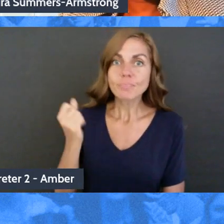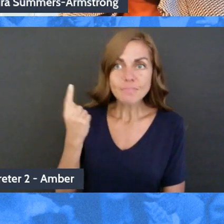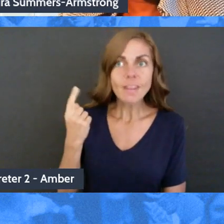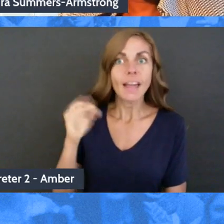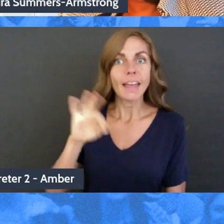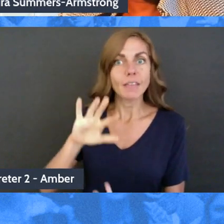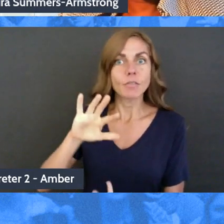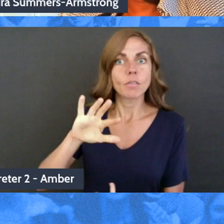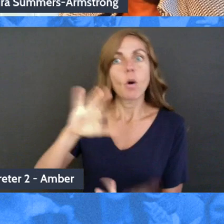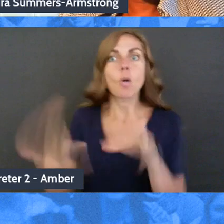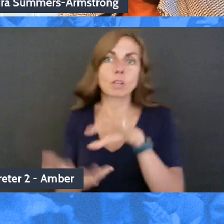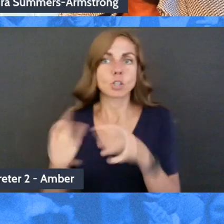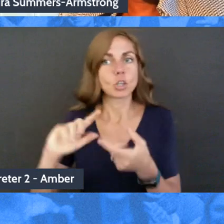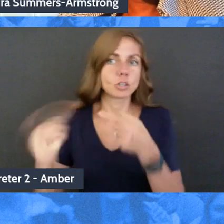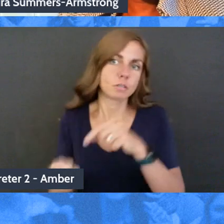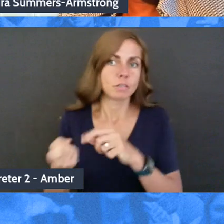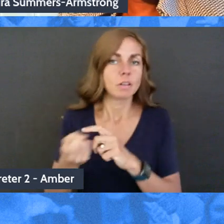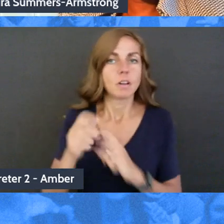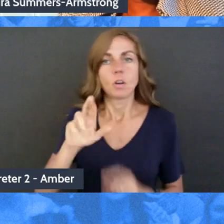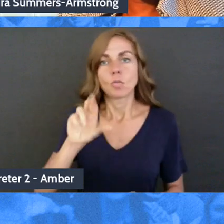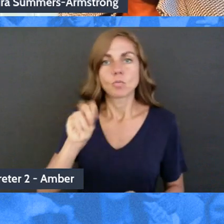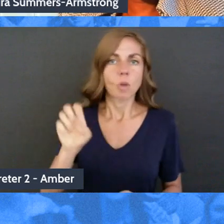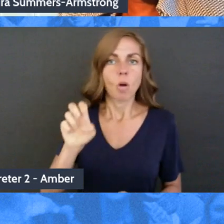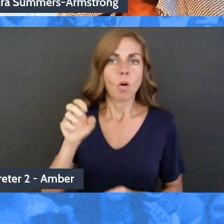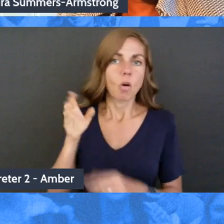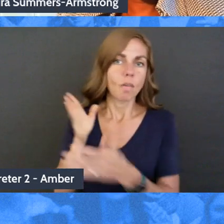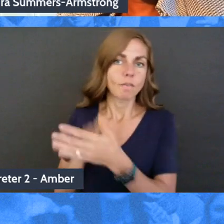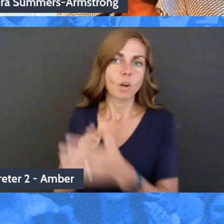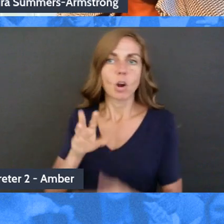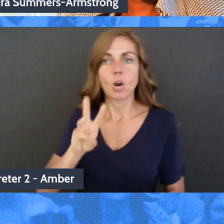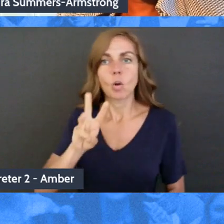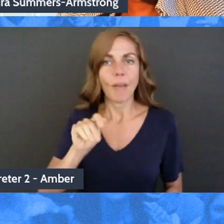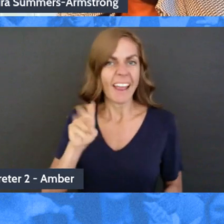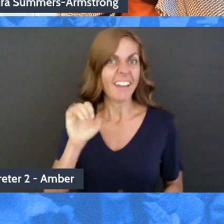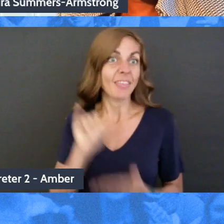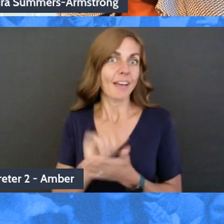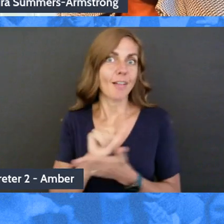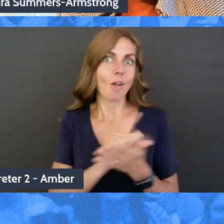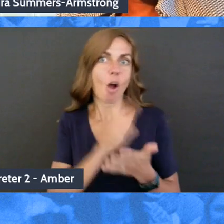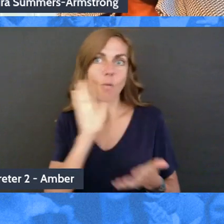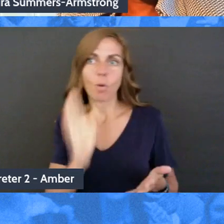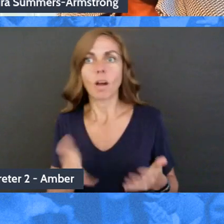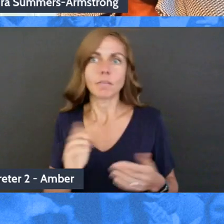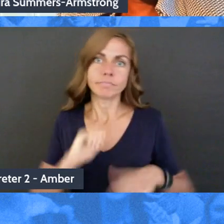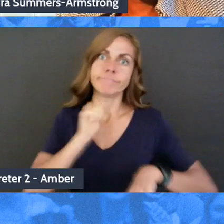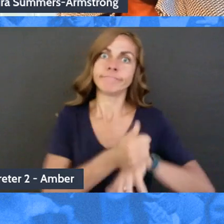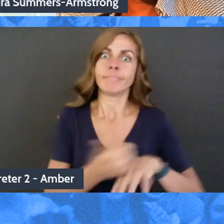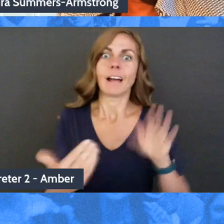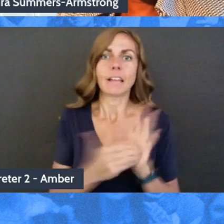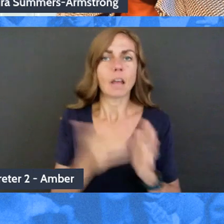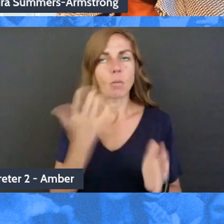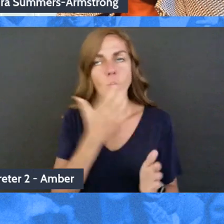that law would basically come back into effect. And so that would have huge implications for,